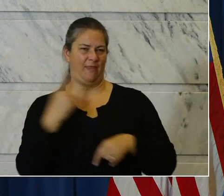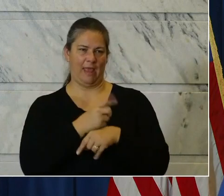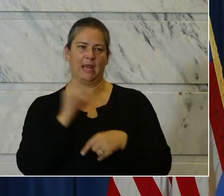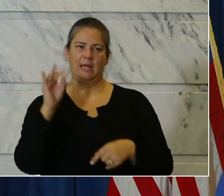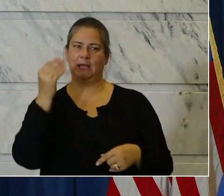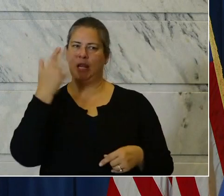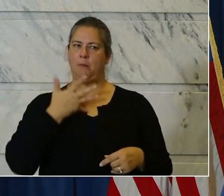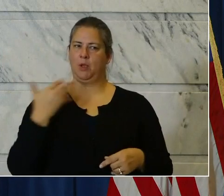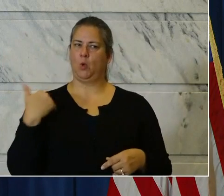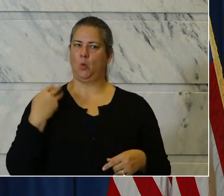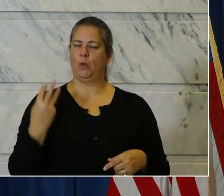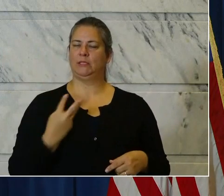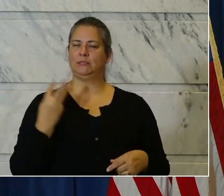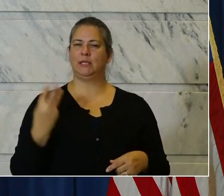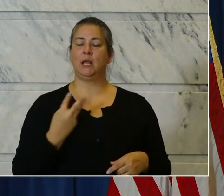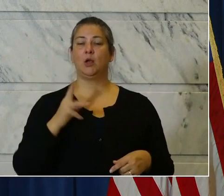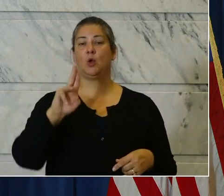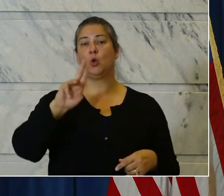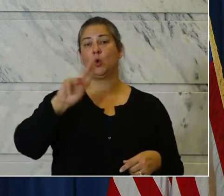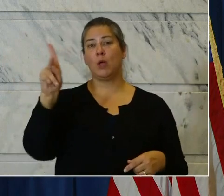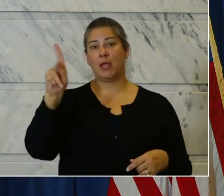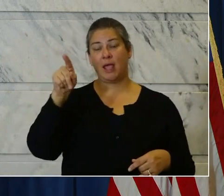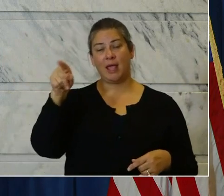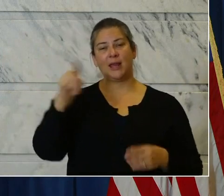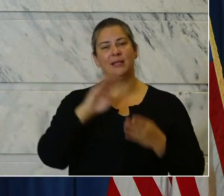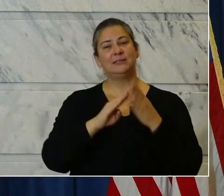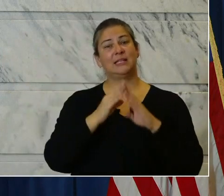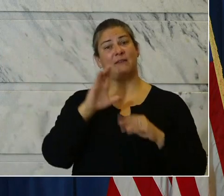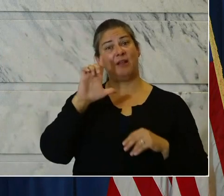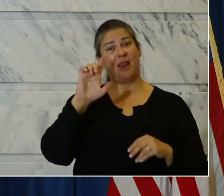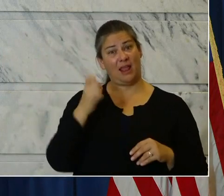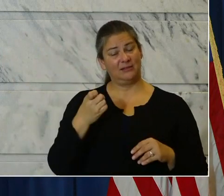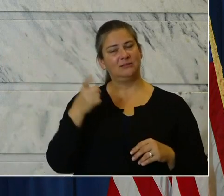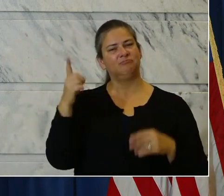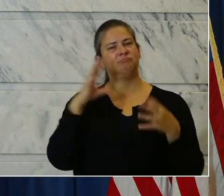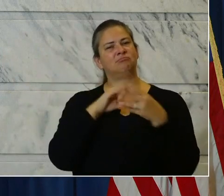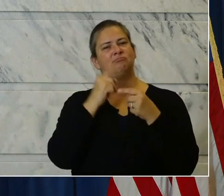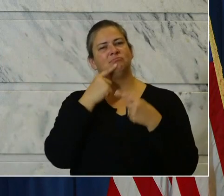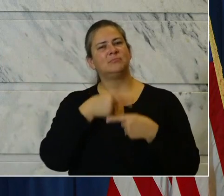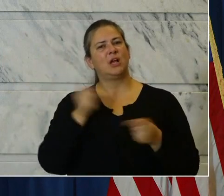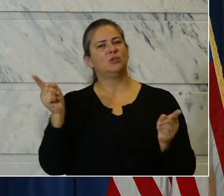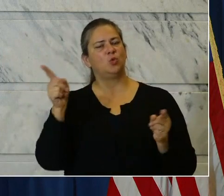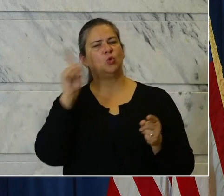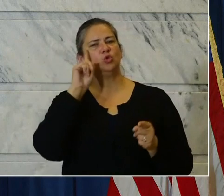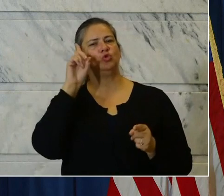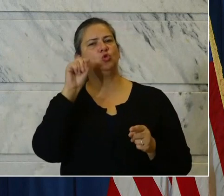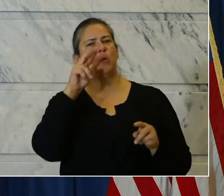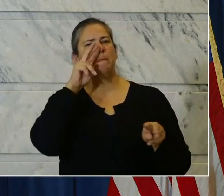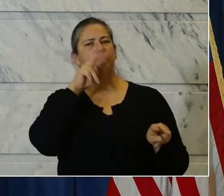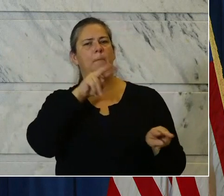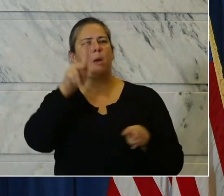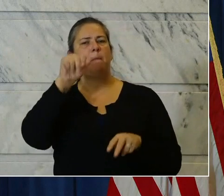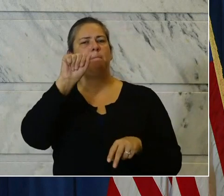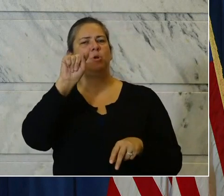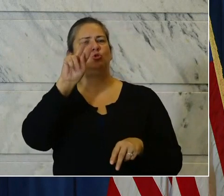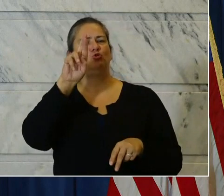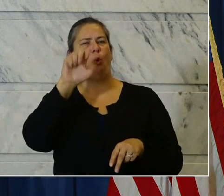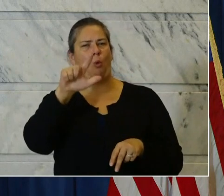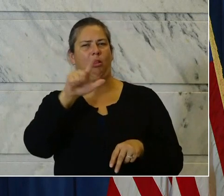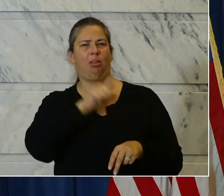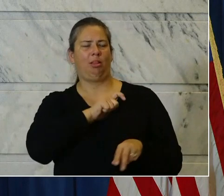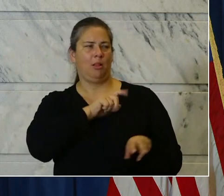GARTH KELLY JAMES KIDS